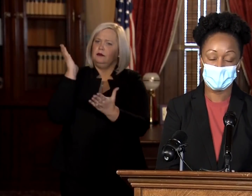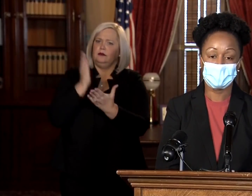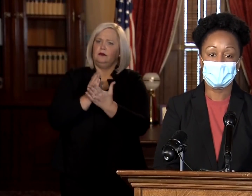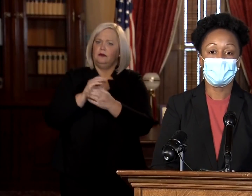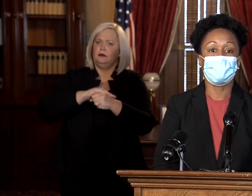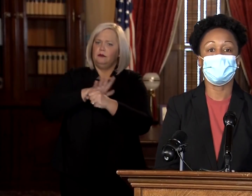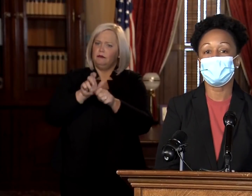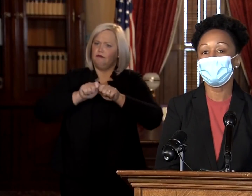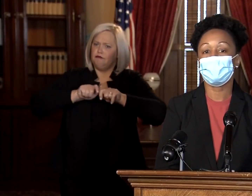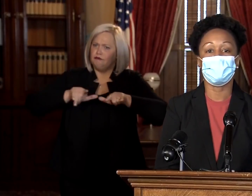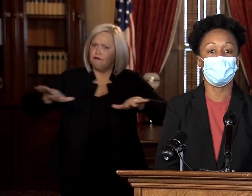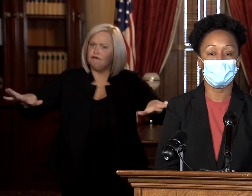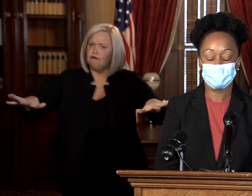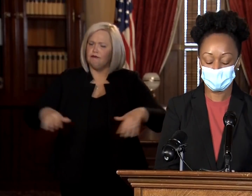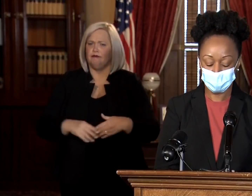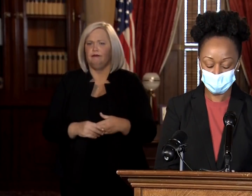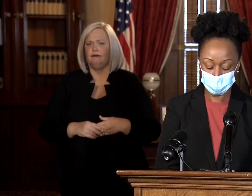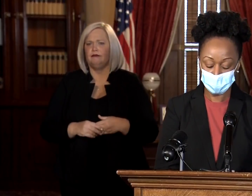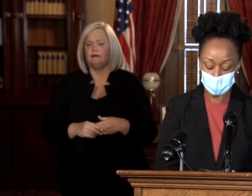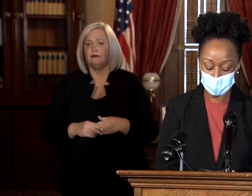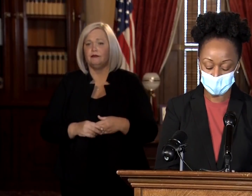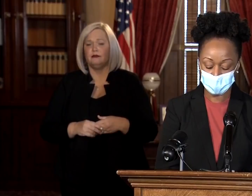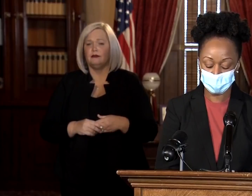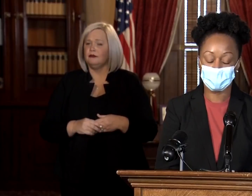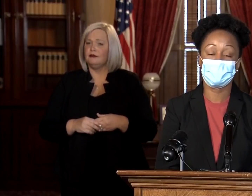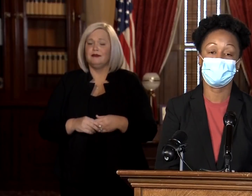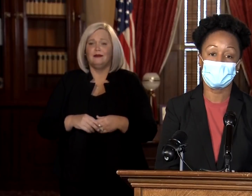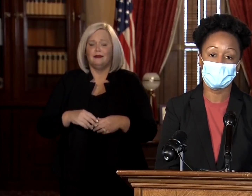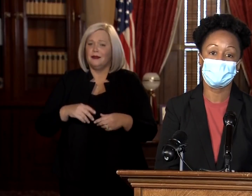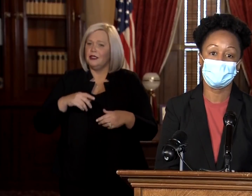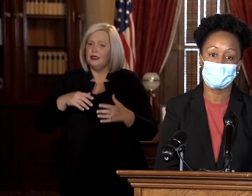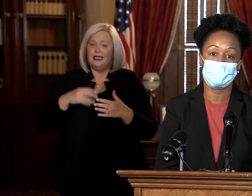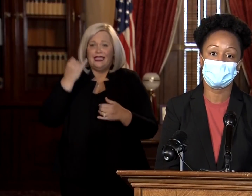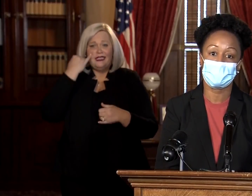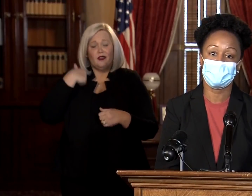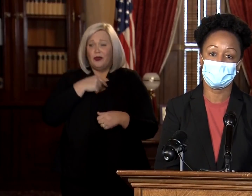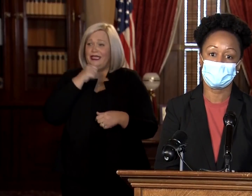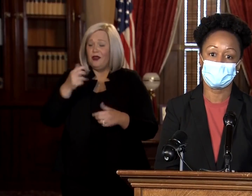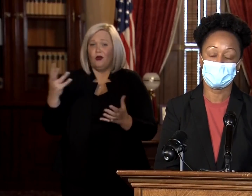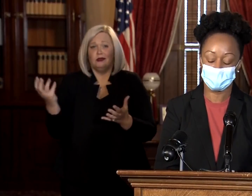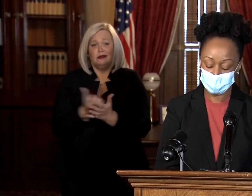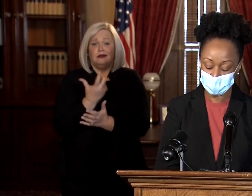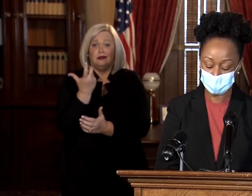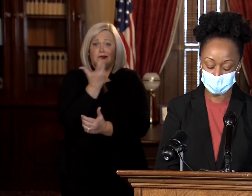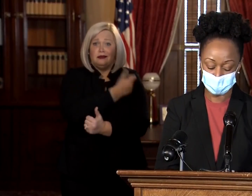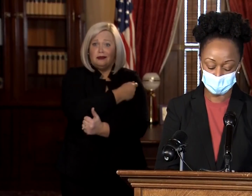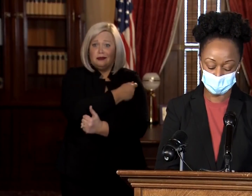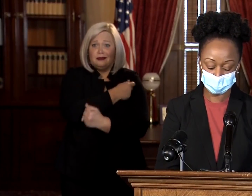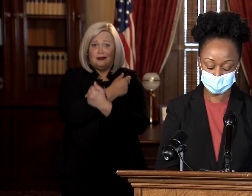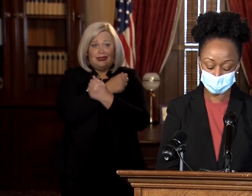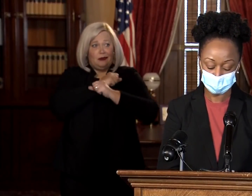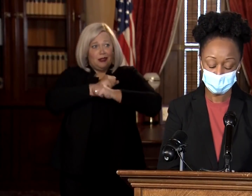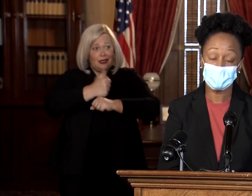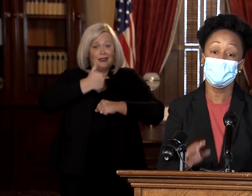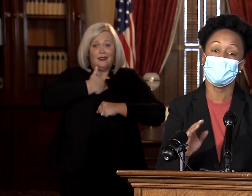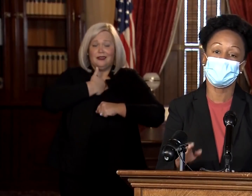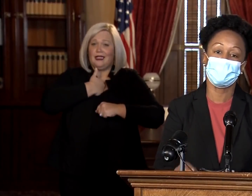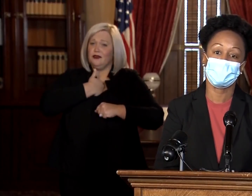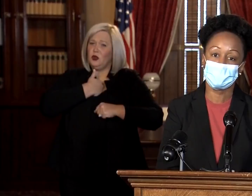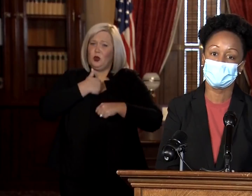these Vaccines are an important tool to end this pandemic and tool to end this pandemic and save lives. save lives. The stakes are just too high for The stakes are just too high for us not to take this opportunity